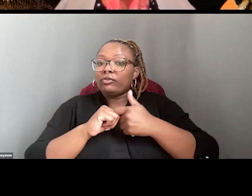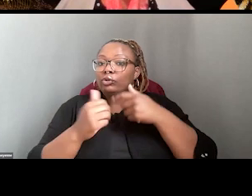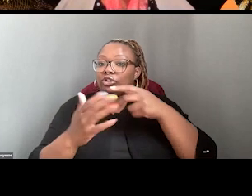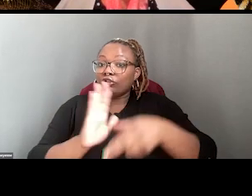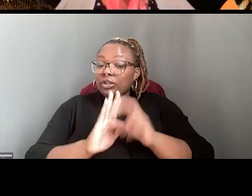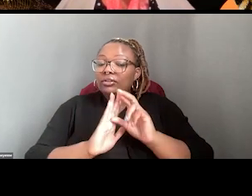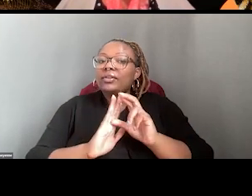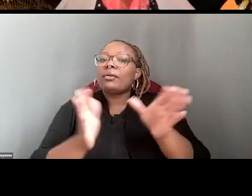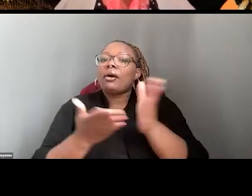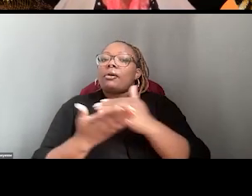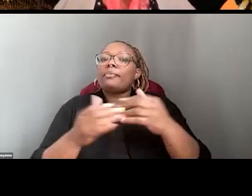under "direct costs".